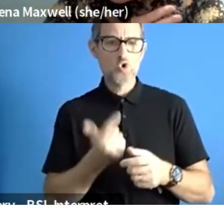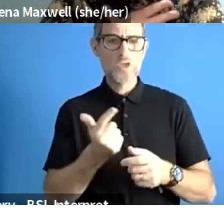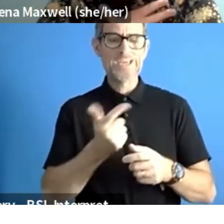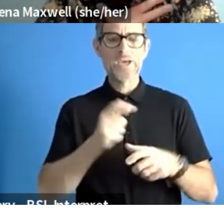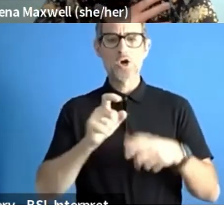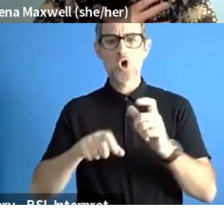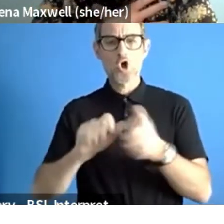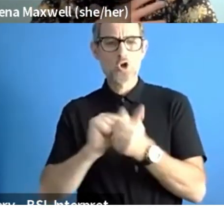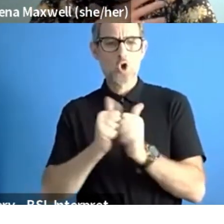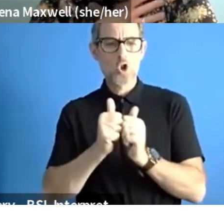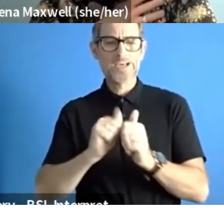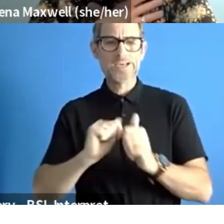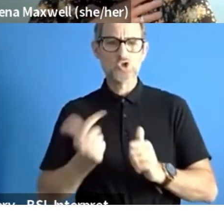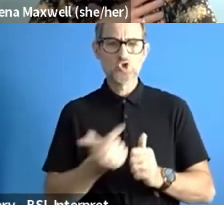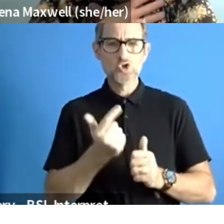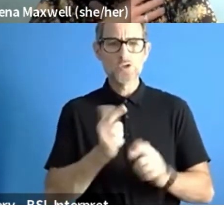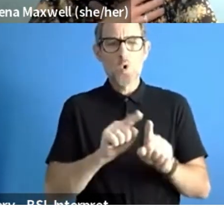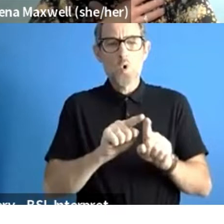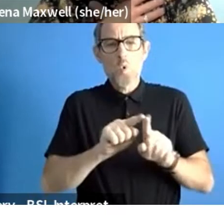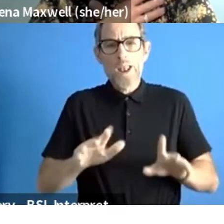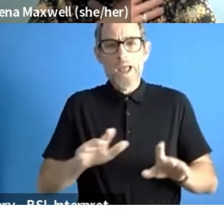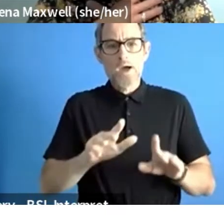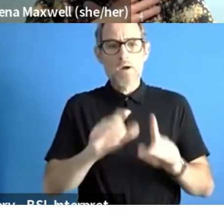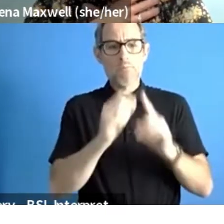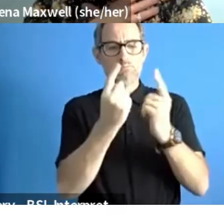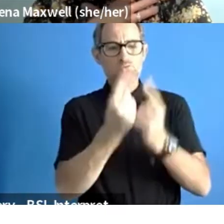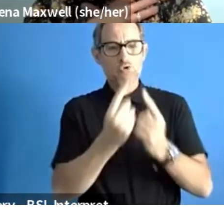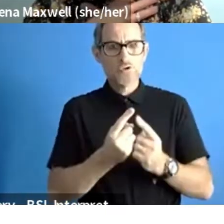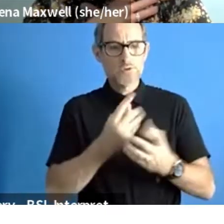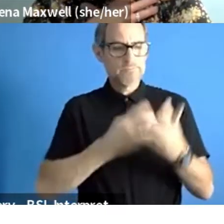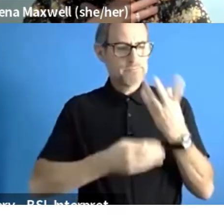it's like to experience the product, but we also knee that we're not